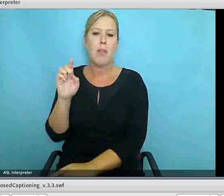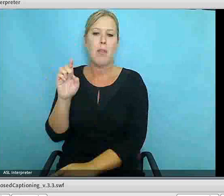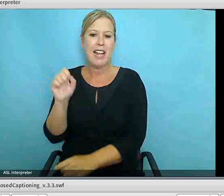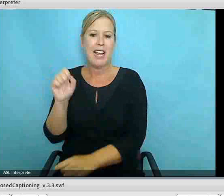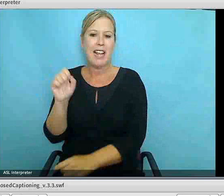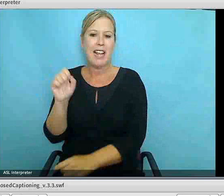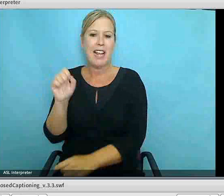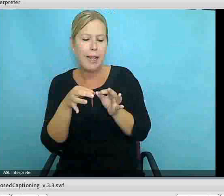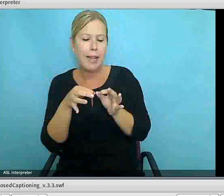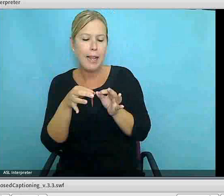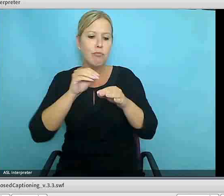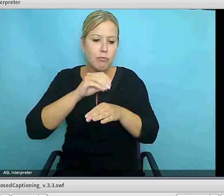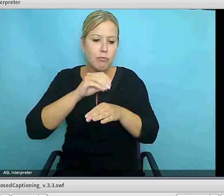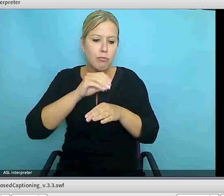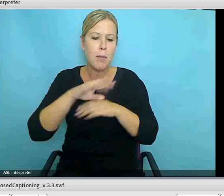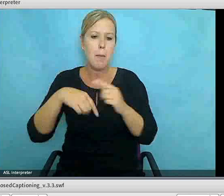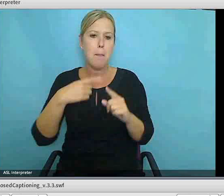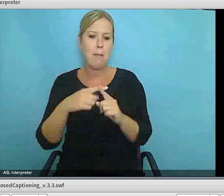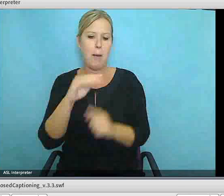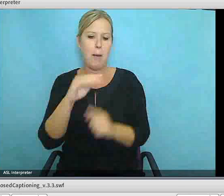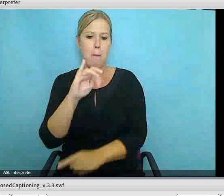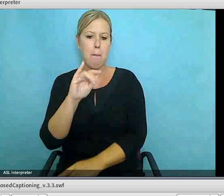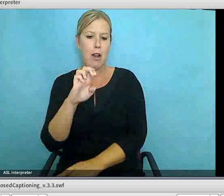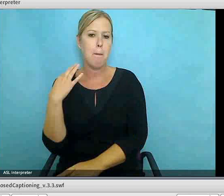options.